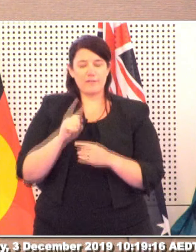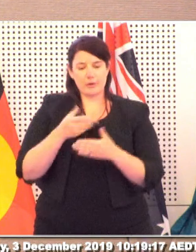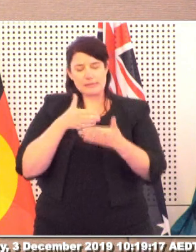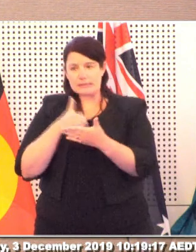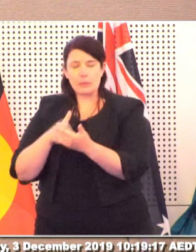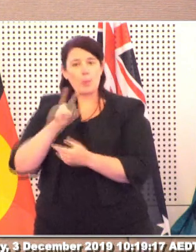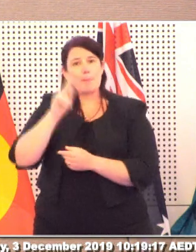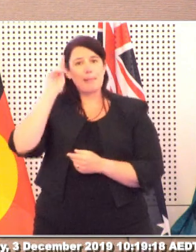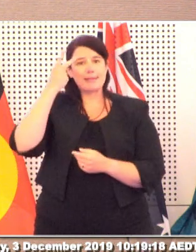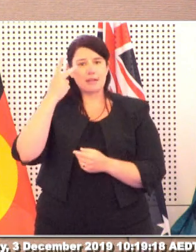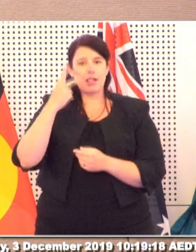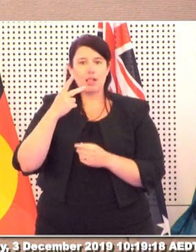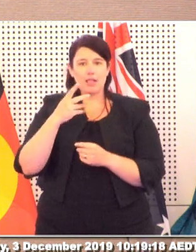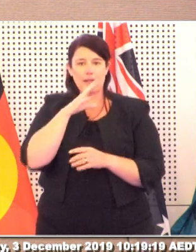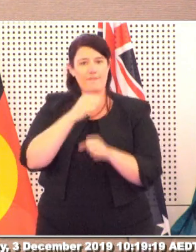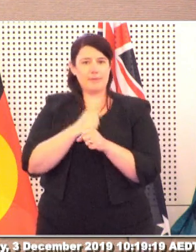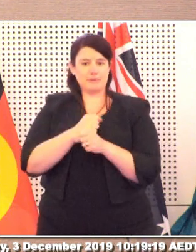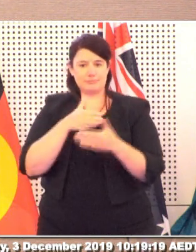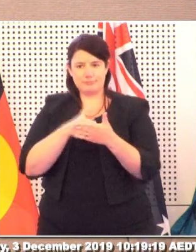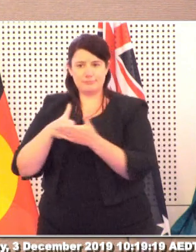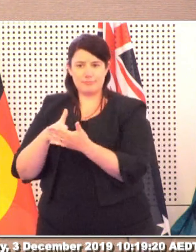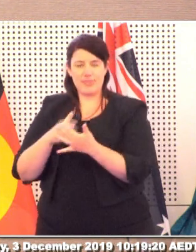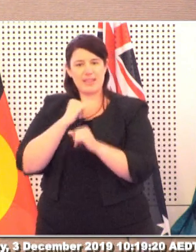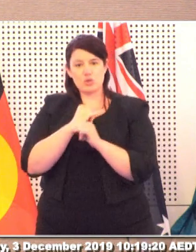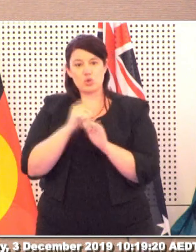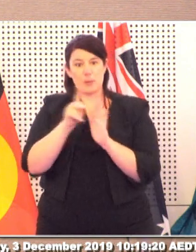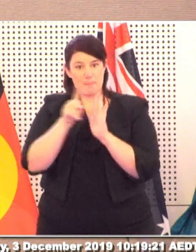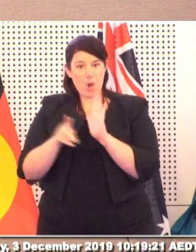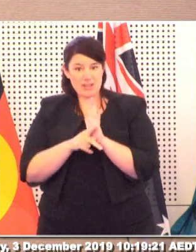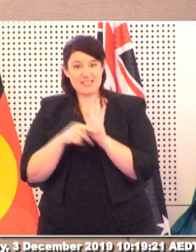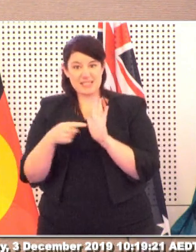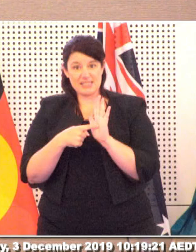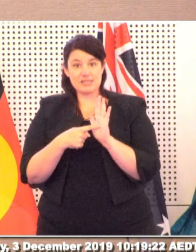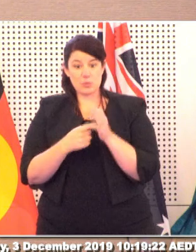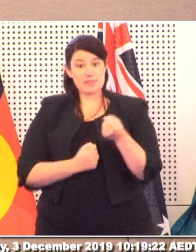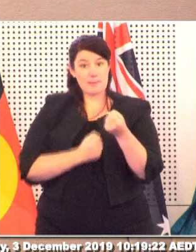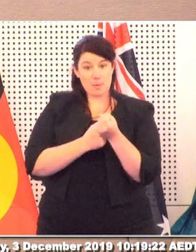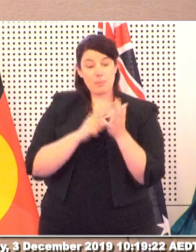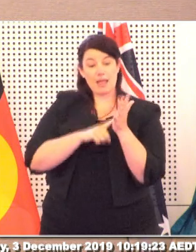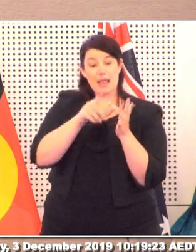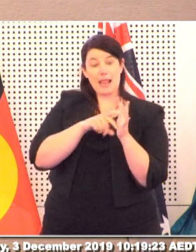The institutionalisation policies were supported both by Liberal and Labor